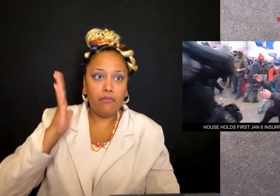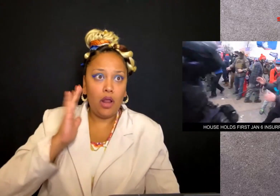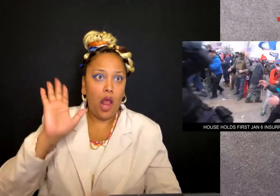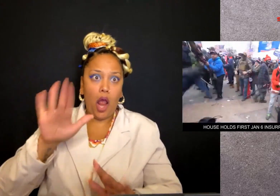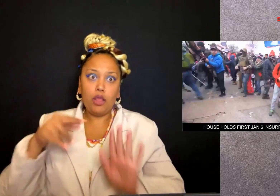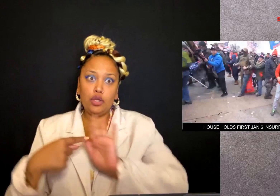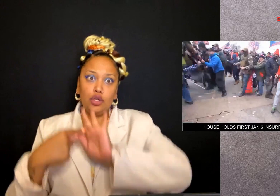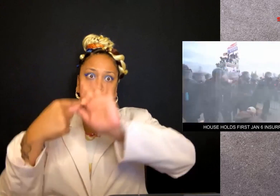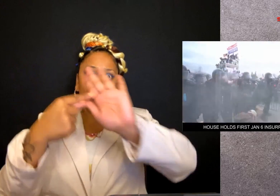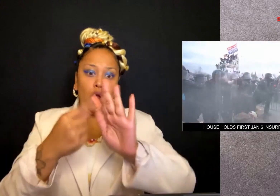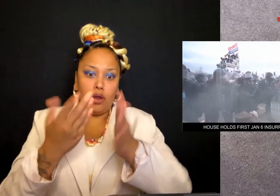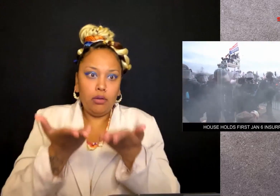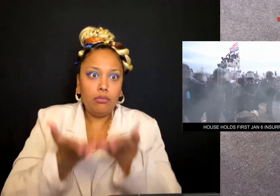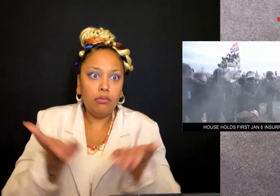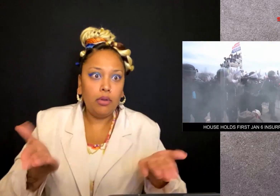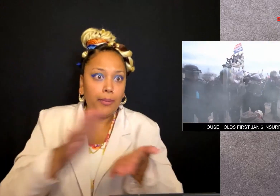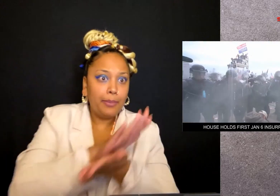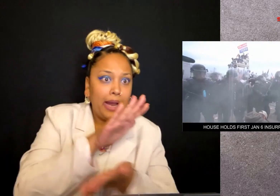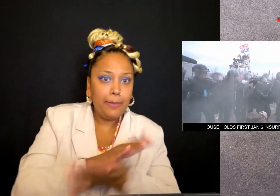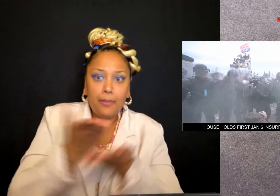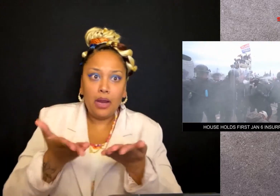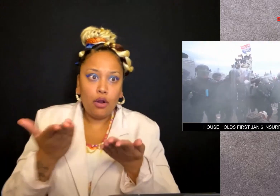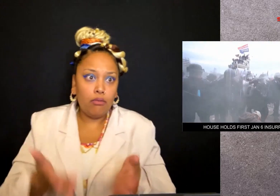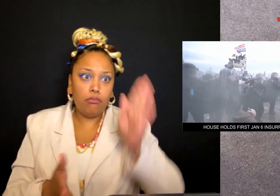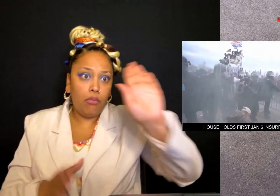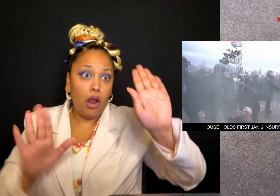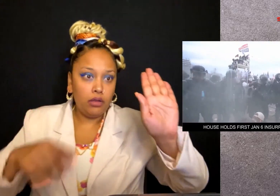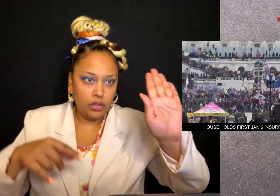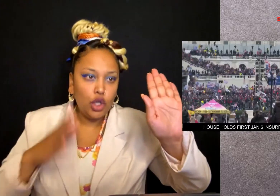the panel said it will present previously unseen material